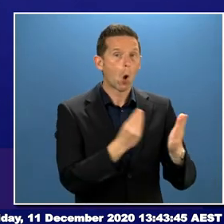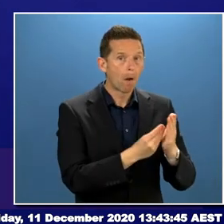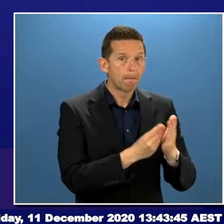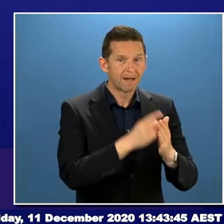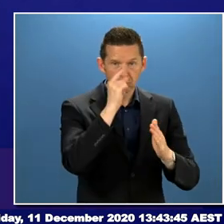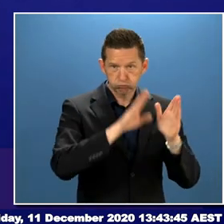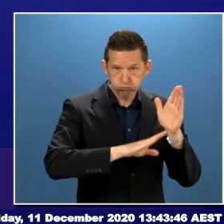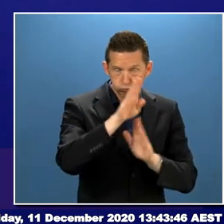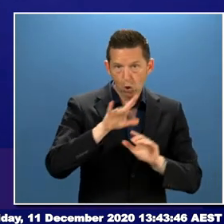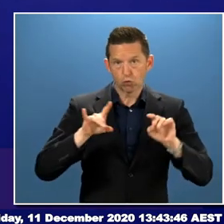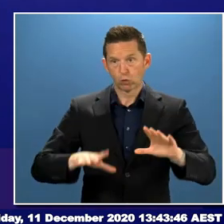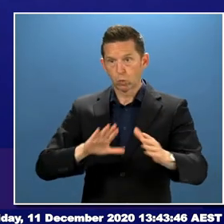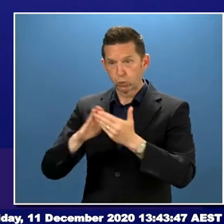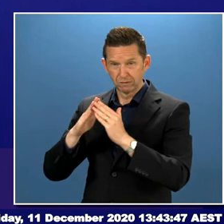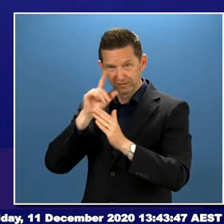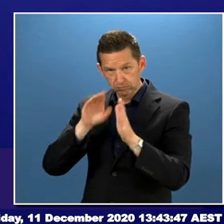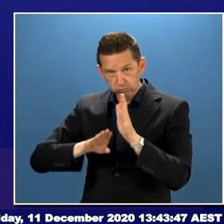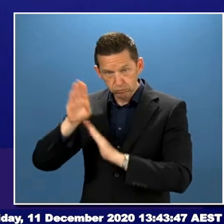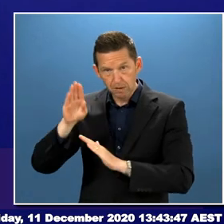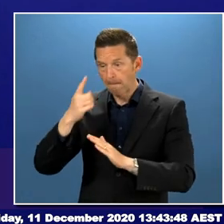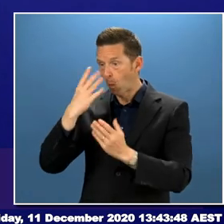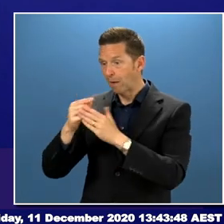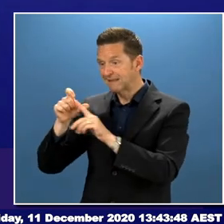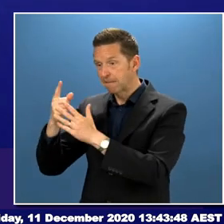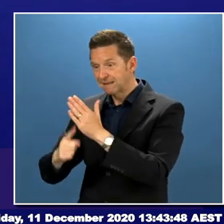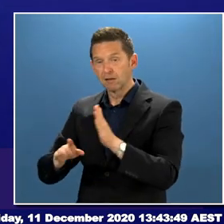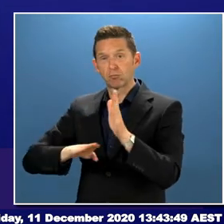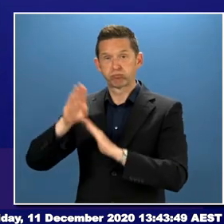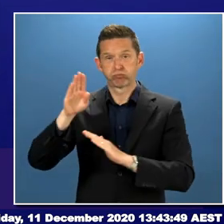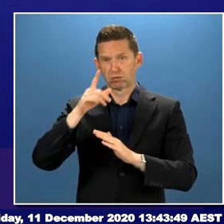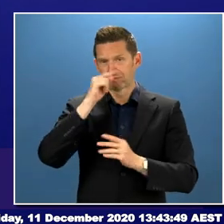and people with disability are likely to be very considerable, indeed.